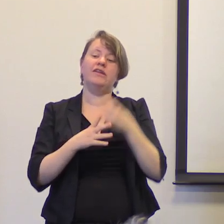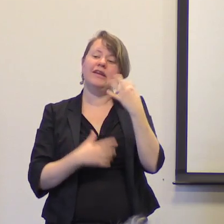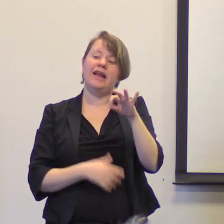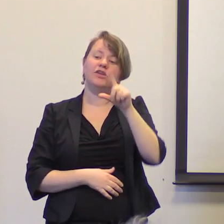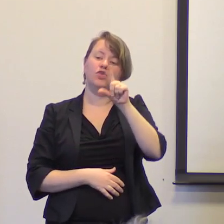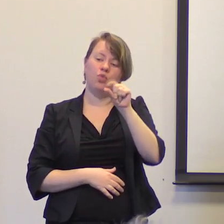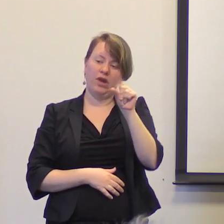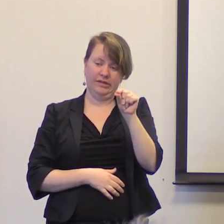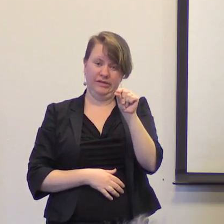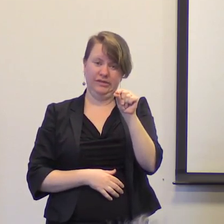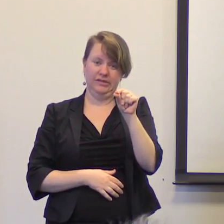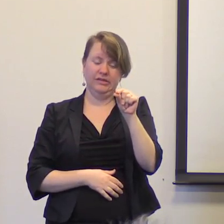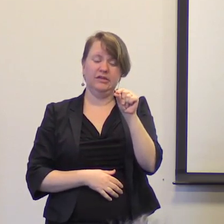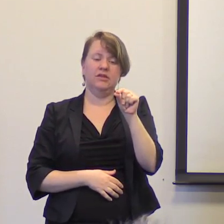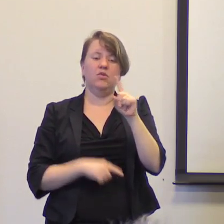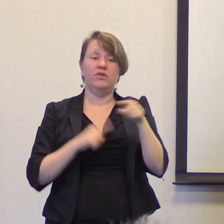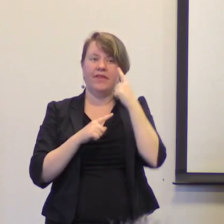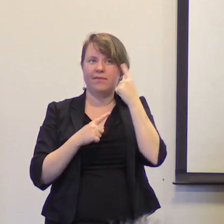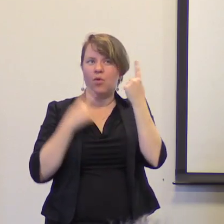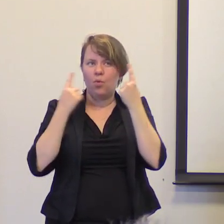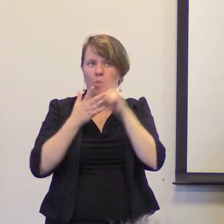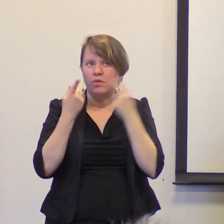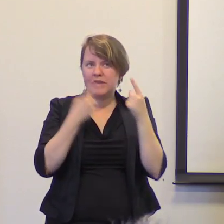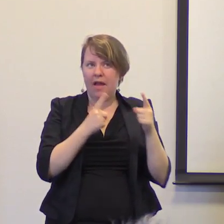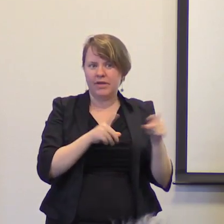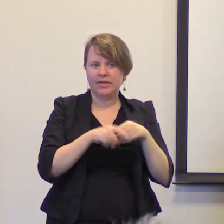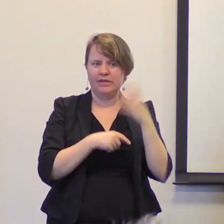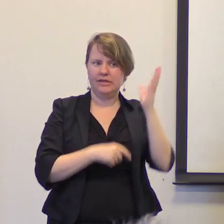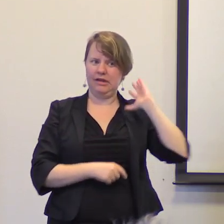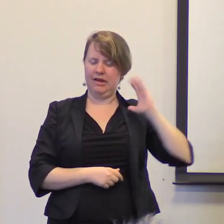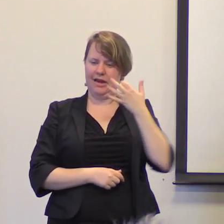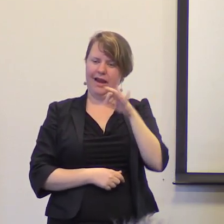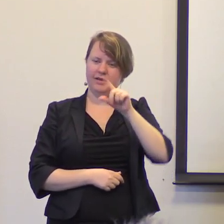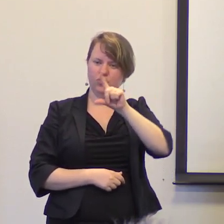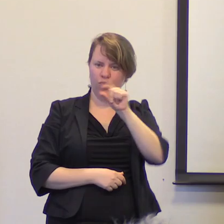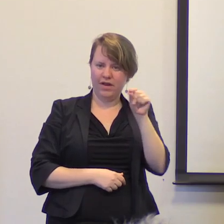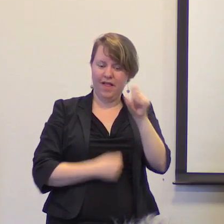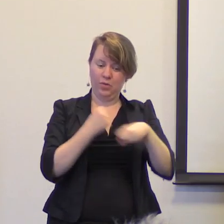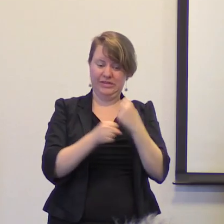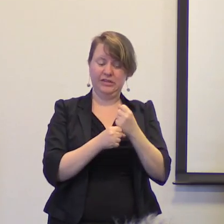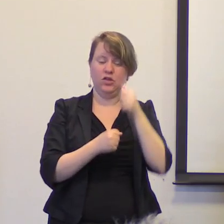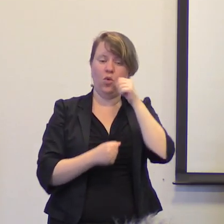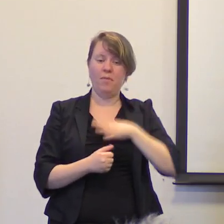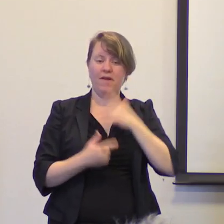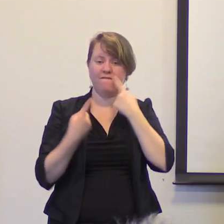Now, if you think about what else was happening in 1920. That was the year that women finally got the vote.